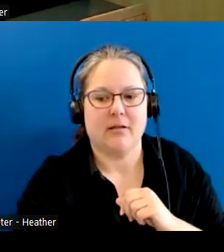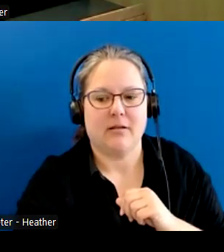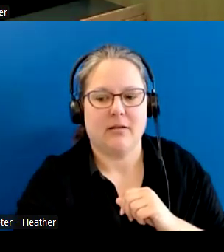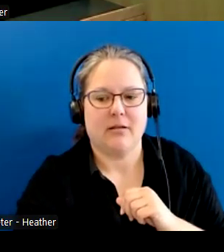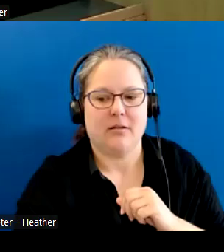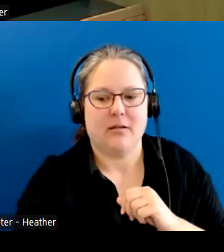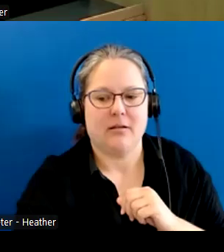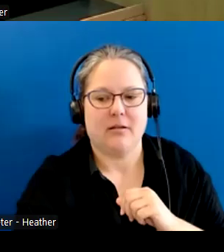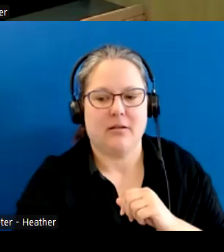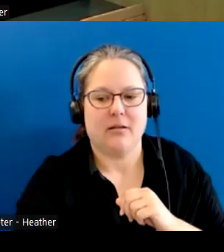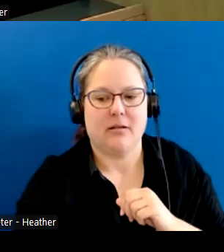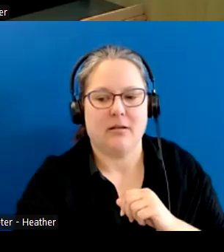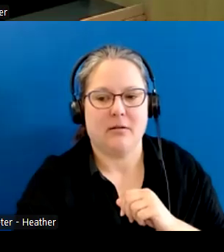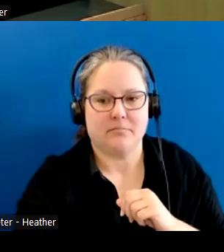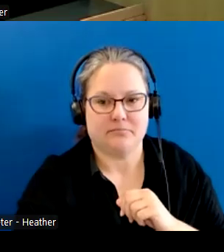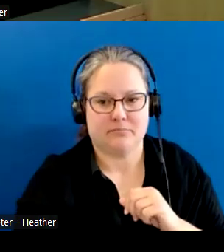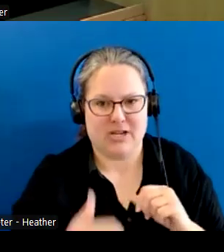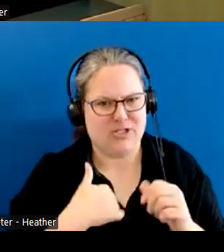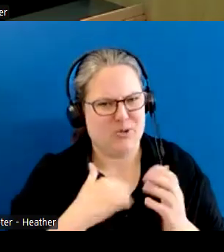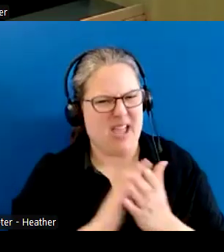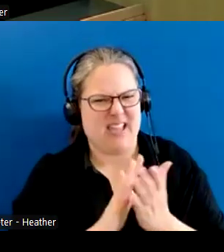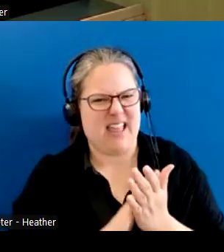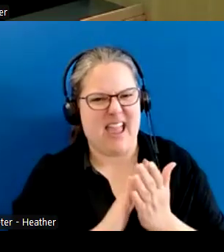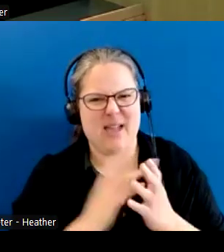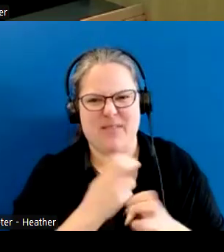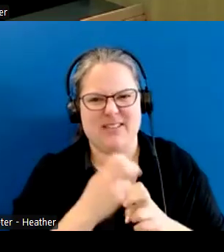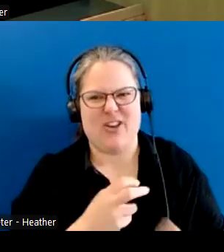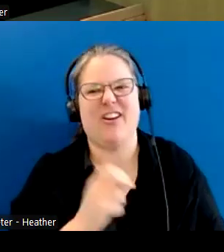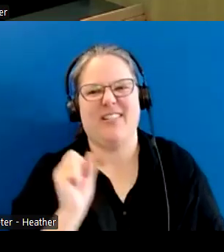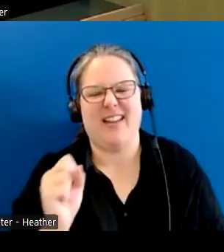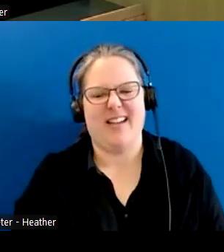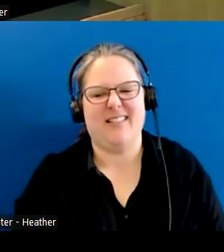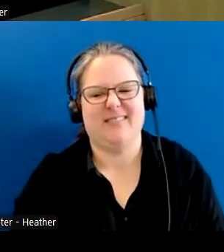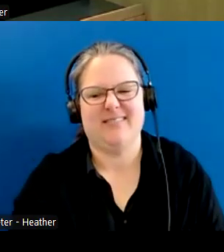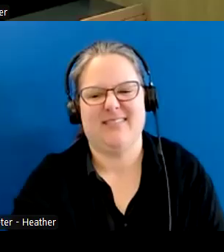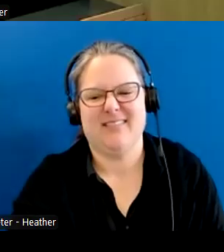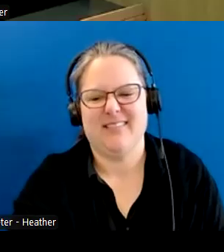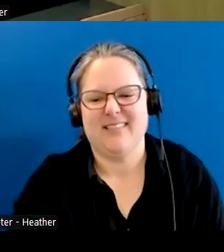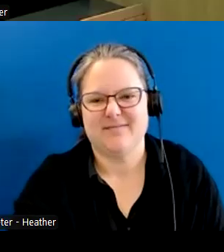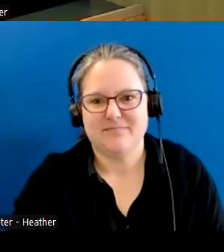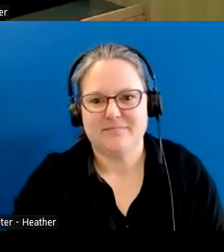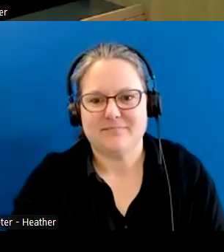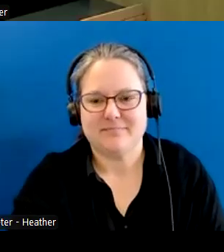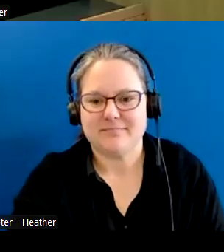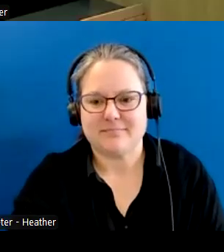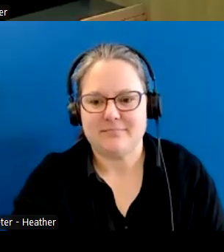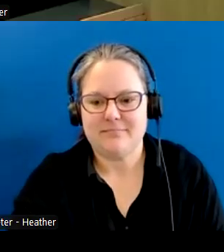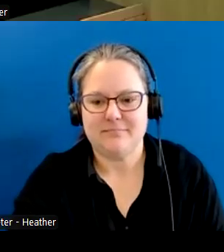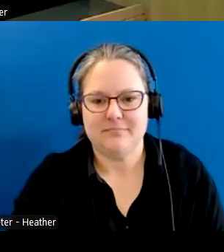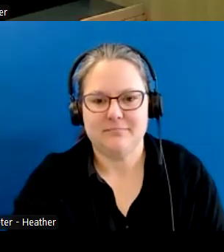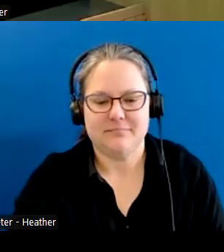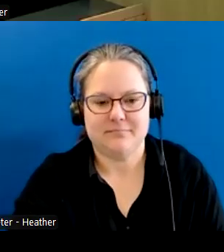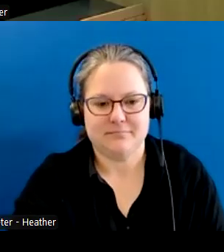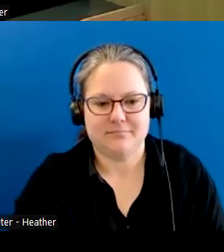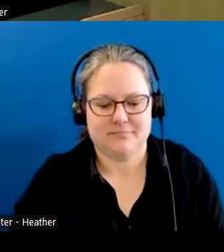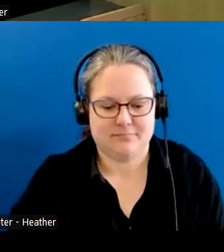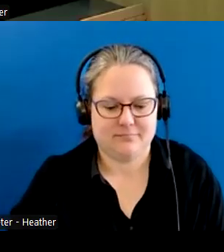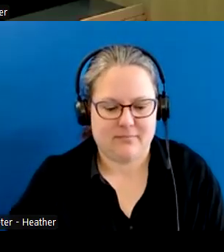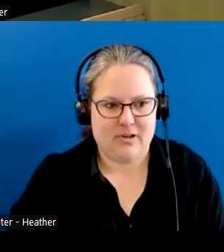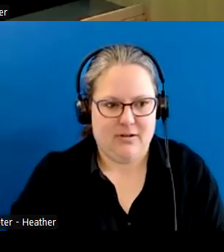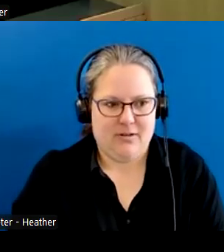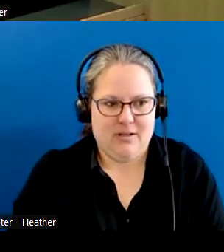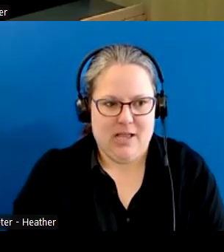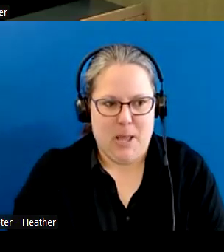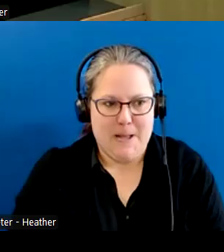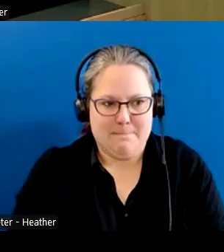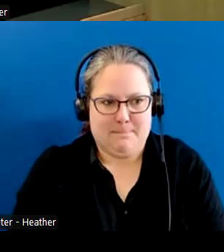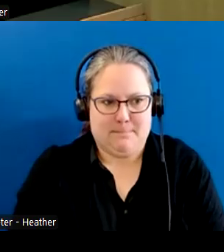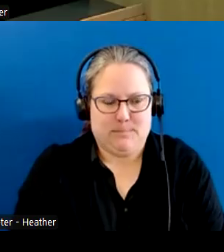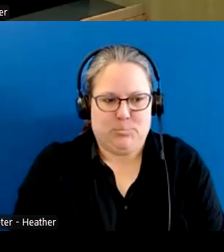I know it's like do I